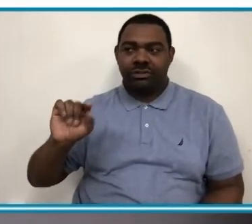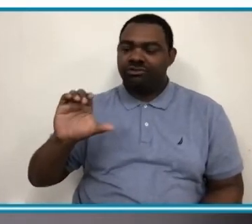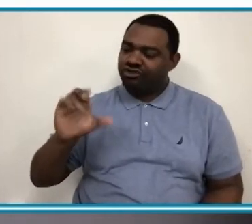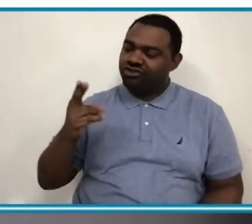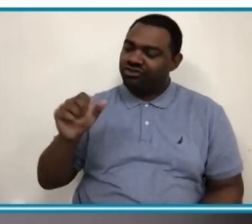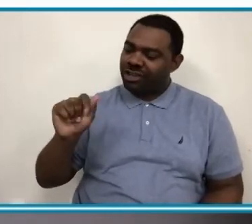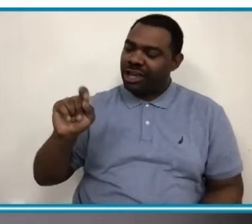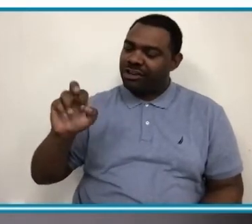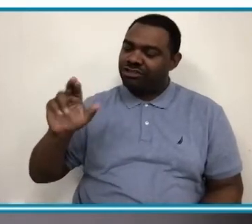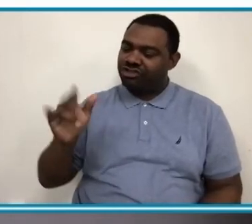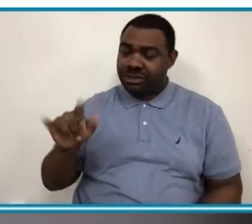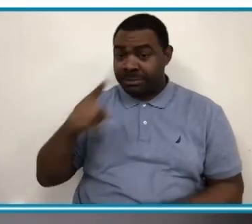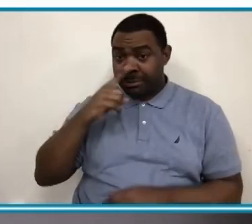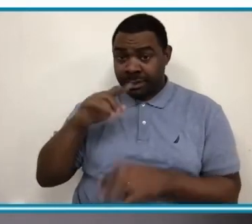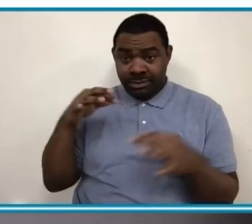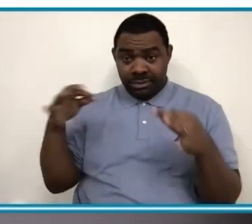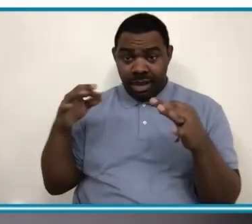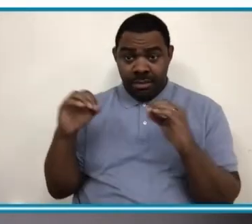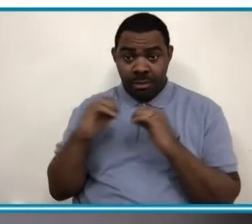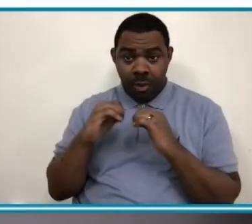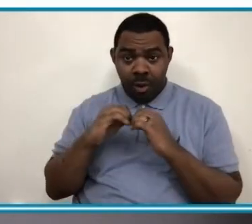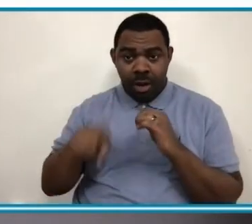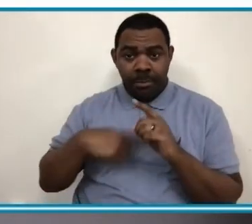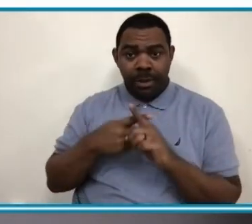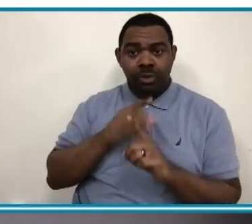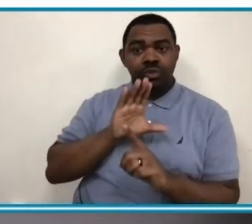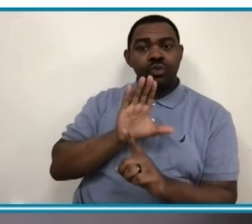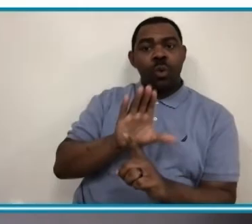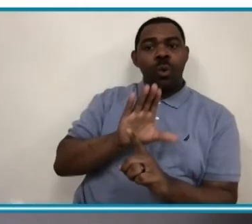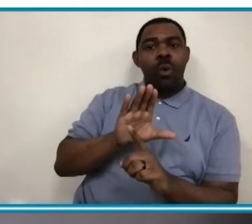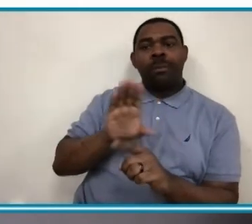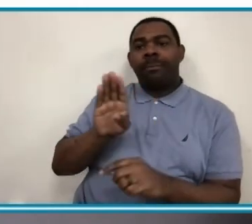used in your art therapy study?